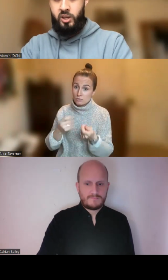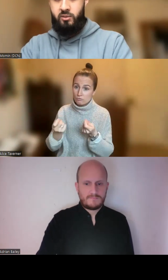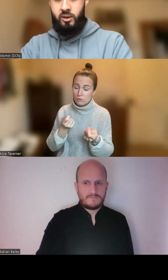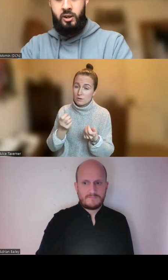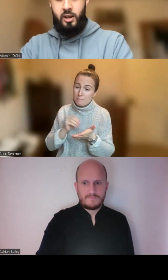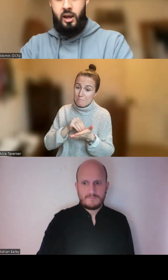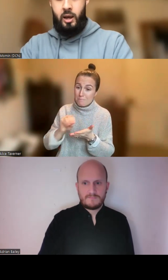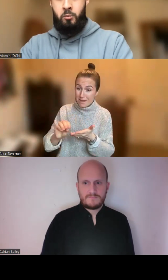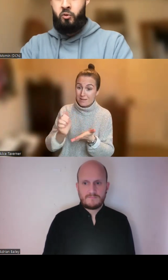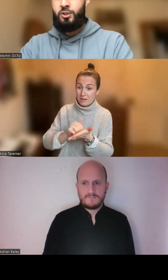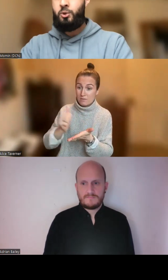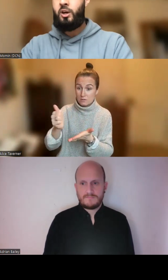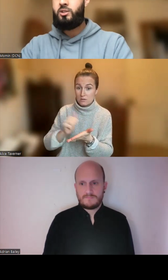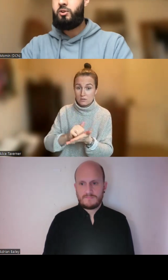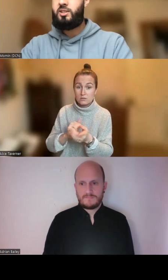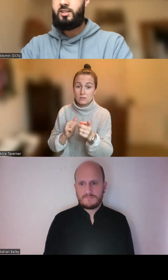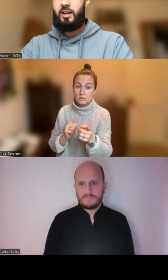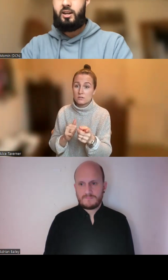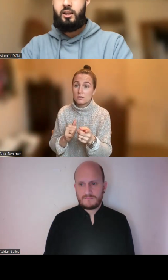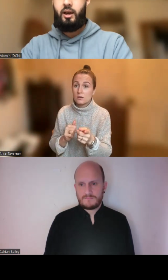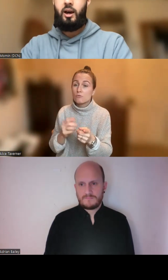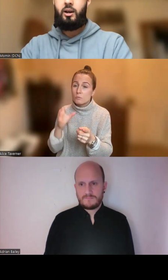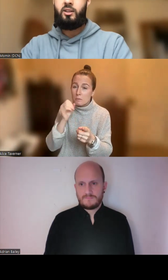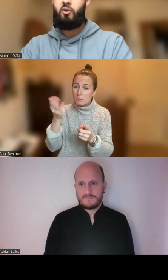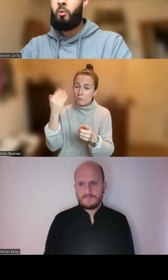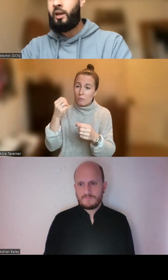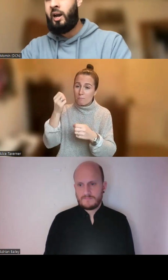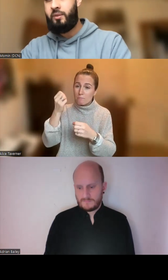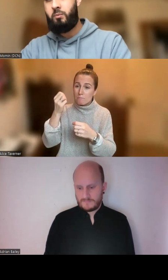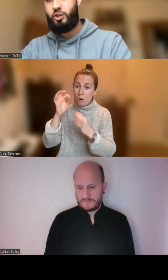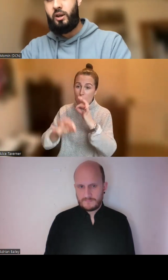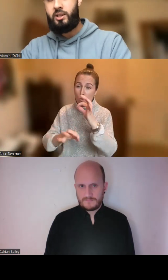or even for the two-thirds of us that said that they've got more time than budget,